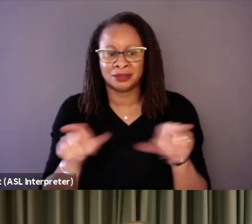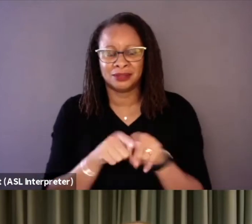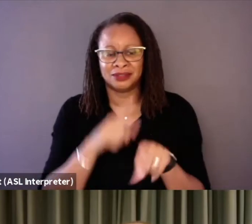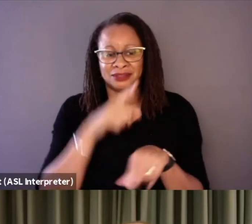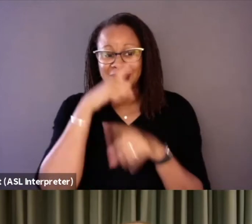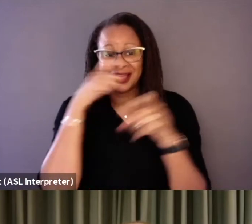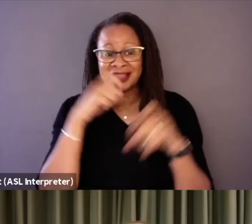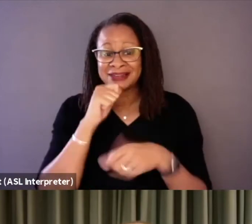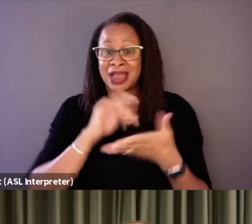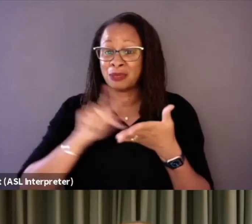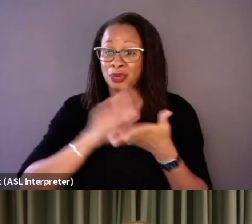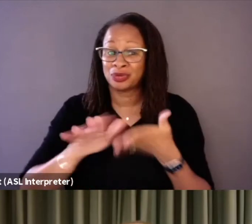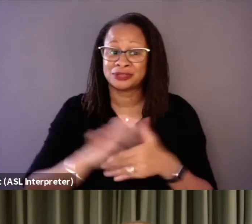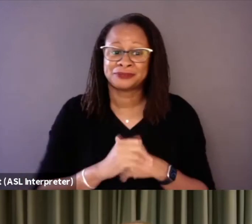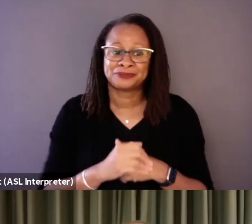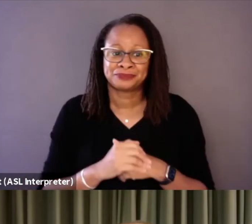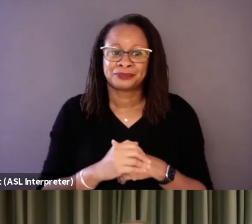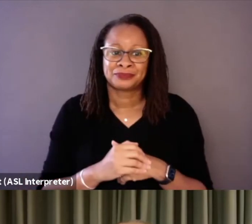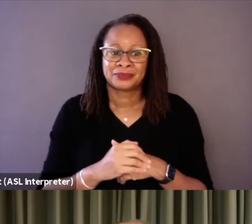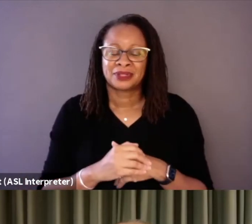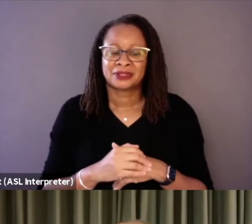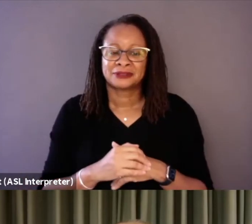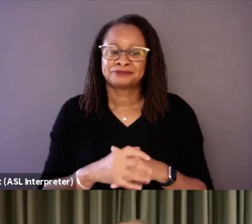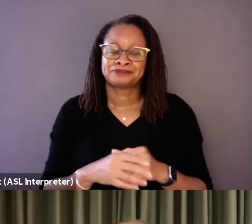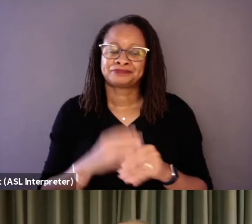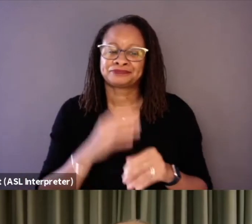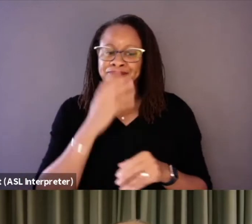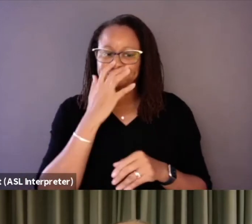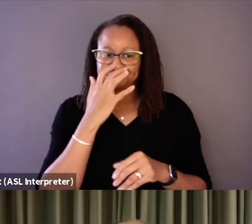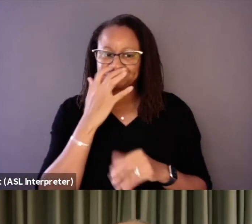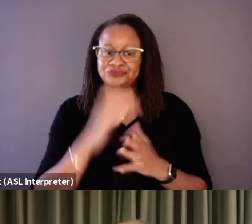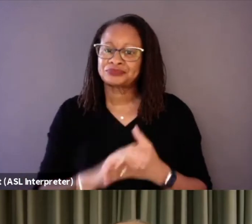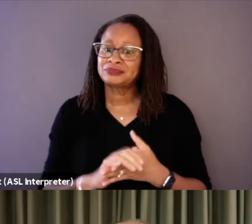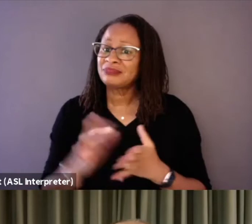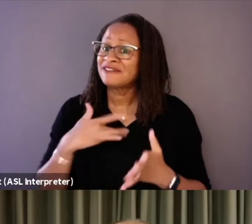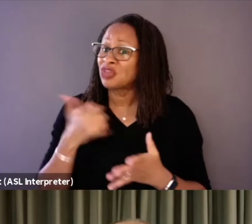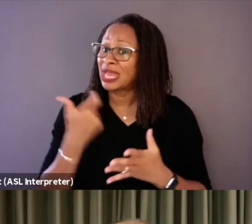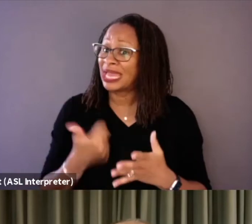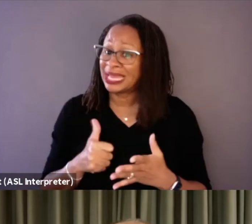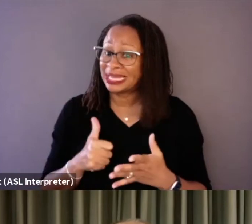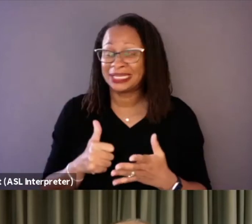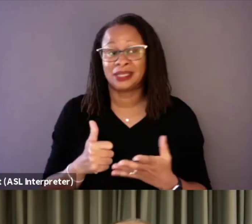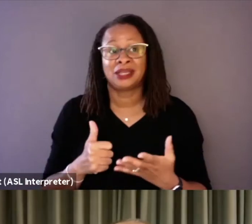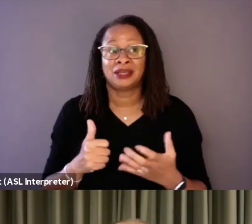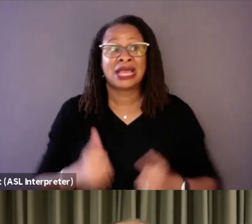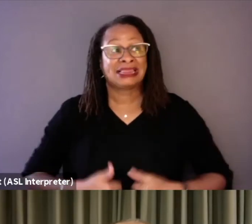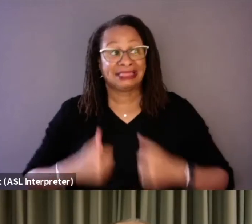Is there anybody working today that channels this spirit that you guys can think of?